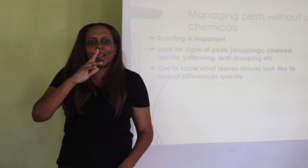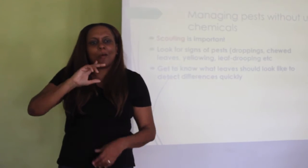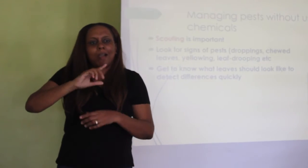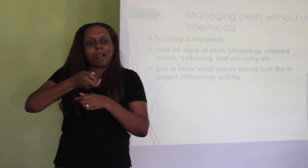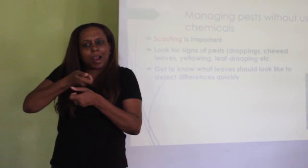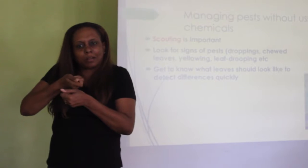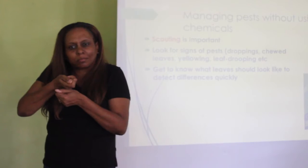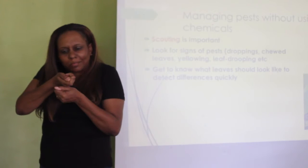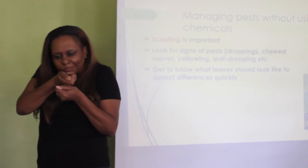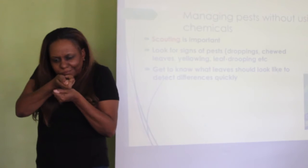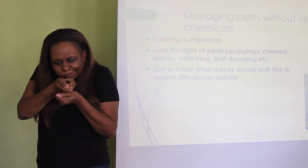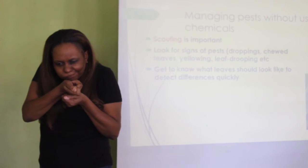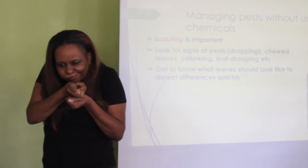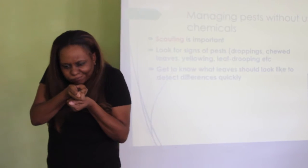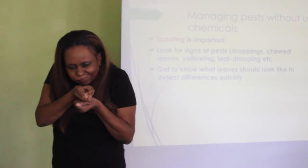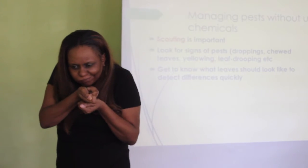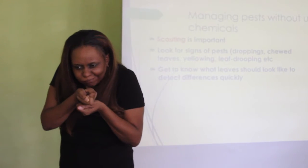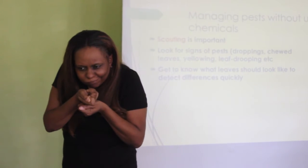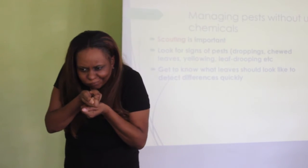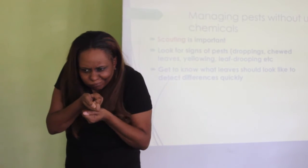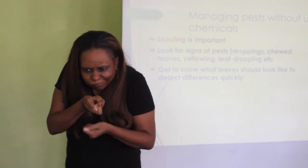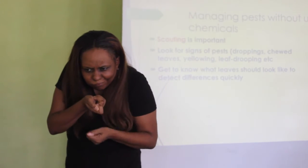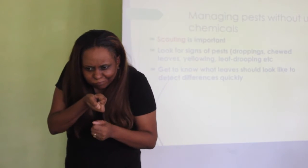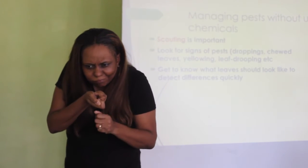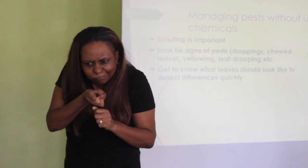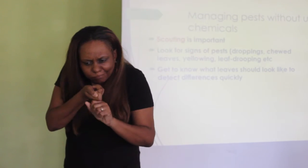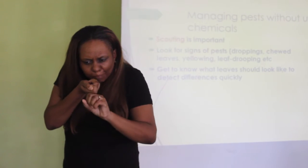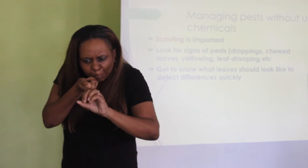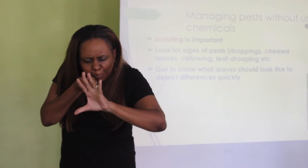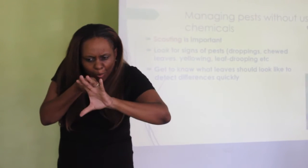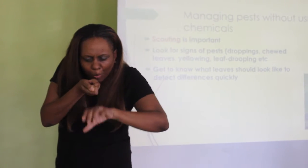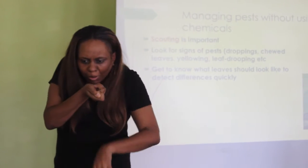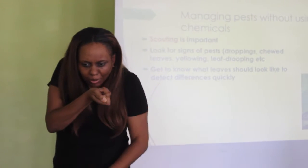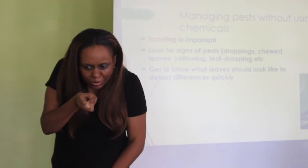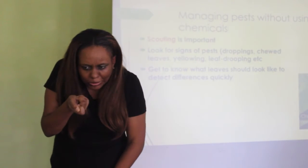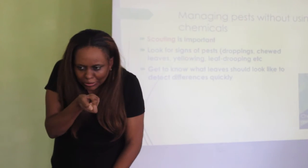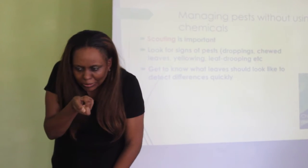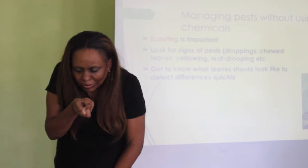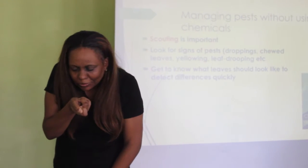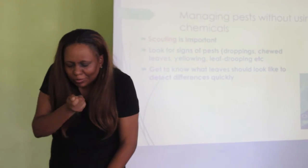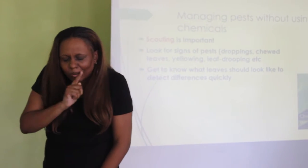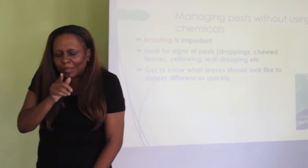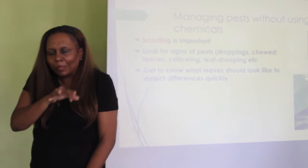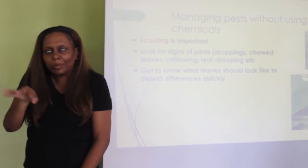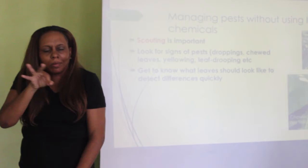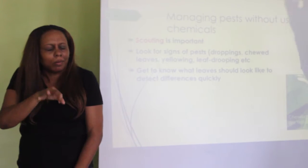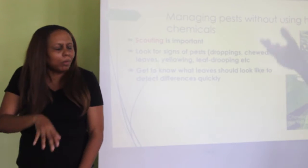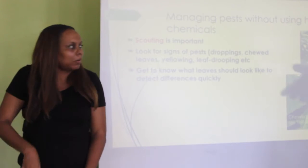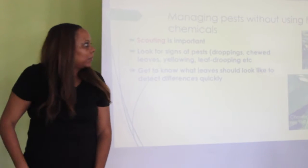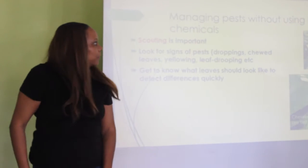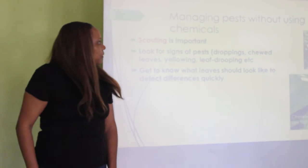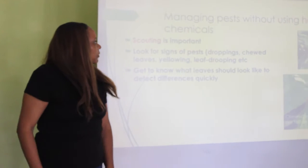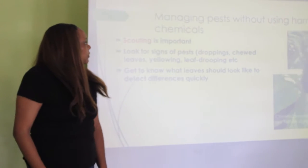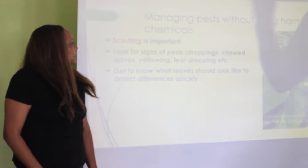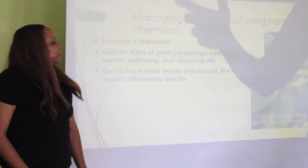looking for the best at that time so scouting is very important because at this skill most of us